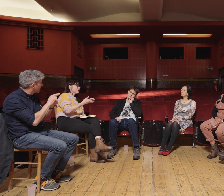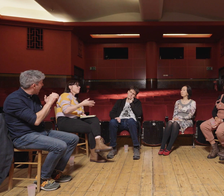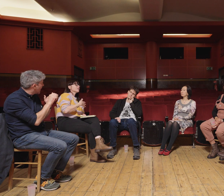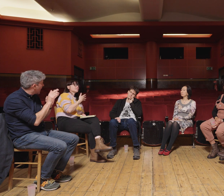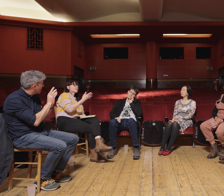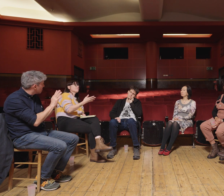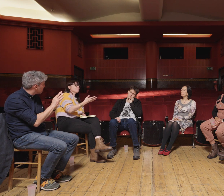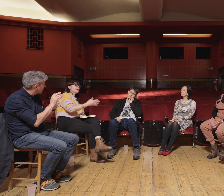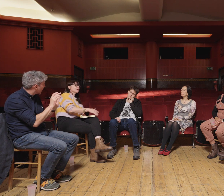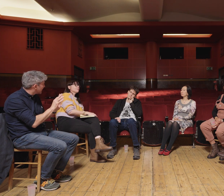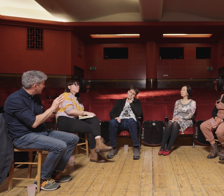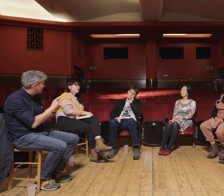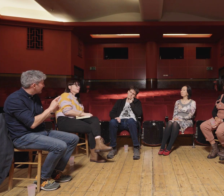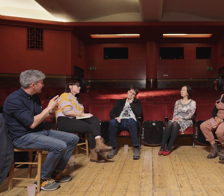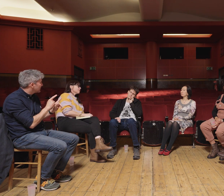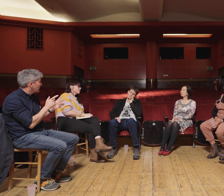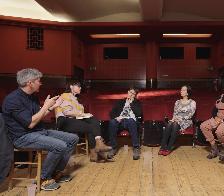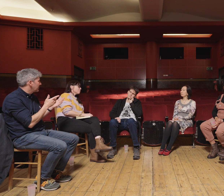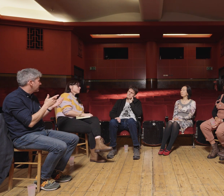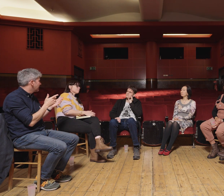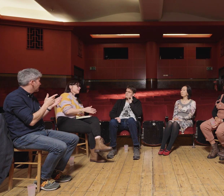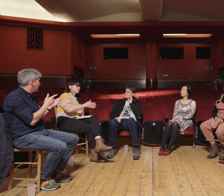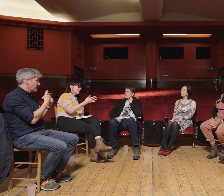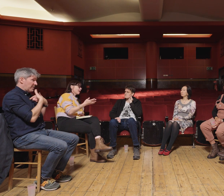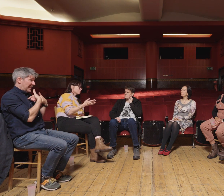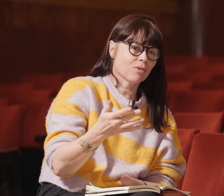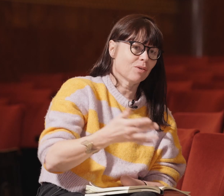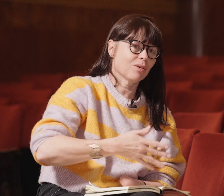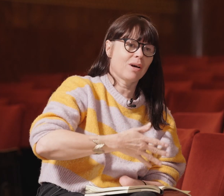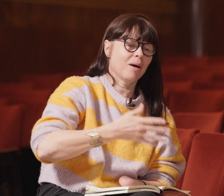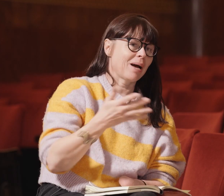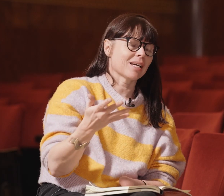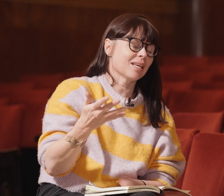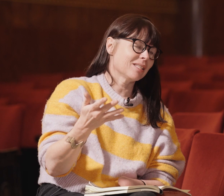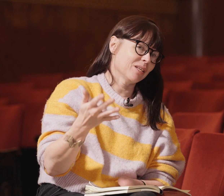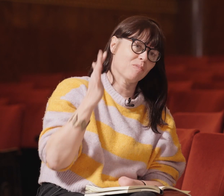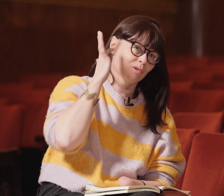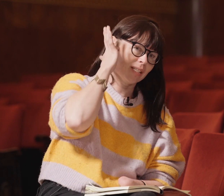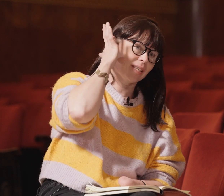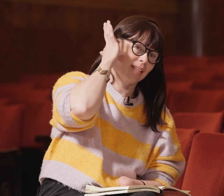I could say that for me, ideal leadership is a space that allows for access in its broadest sense,